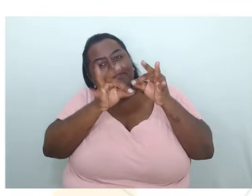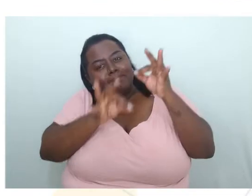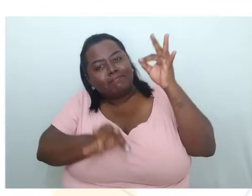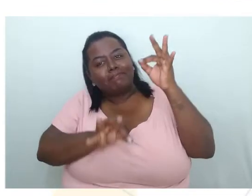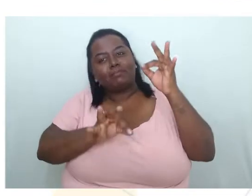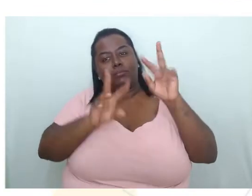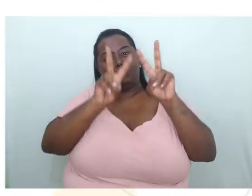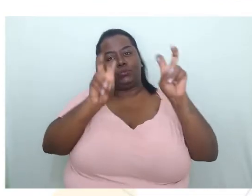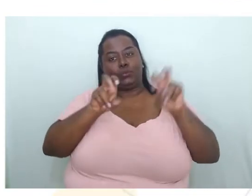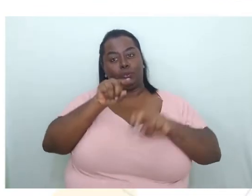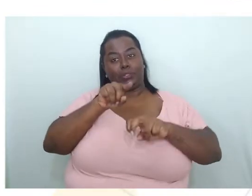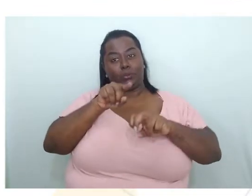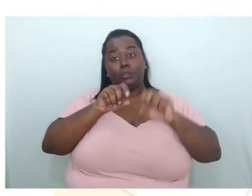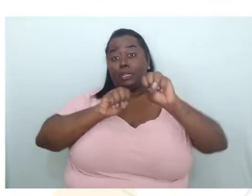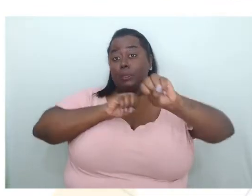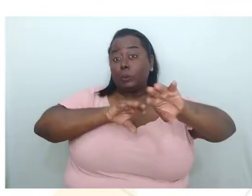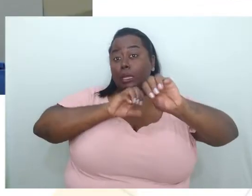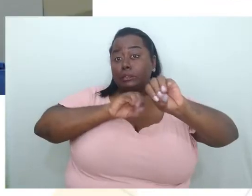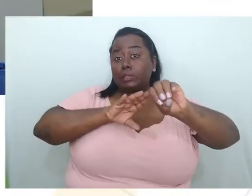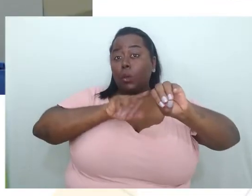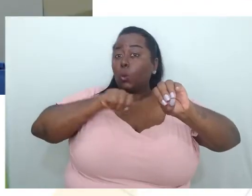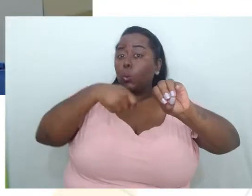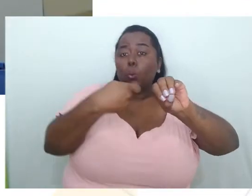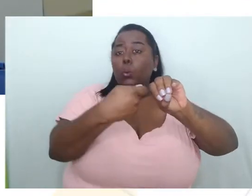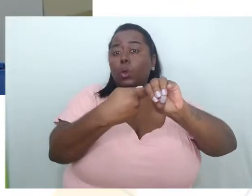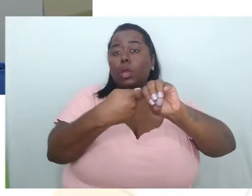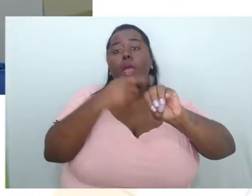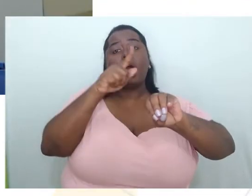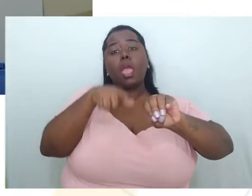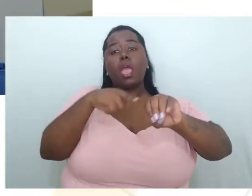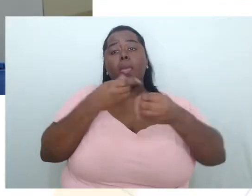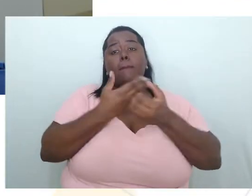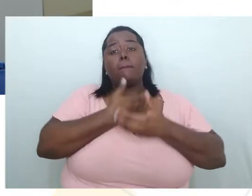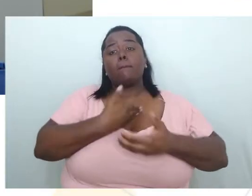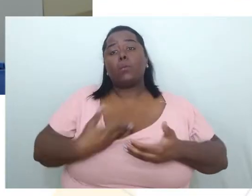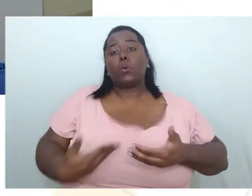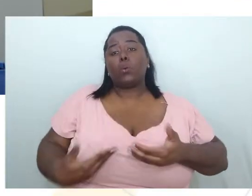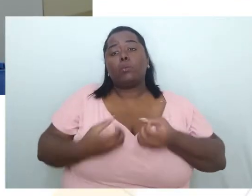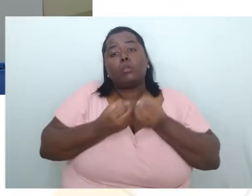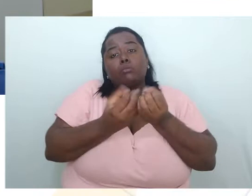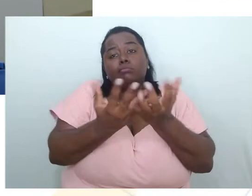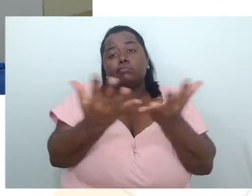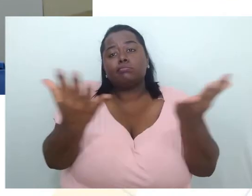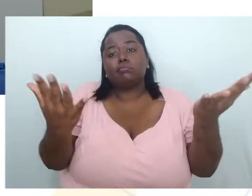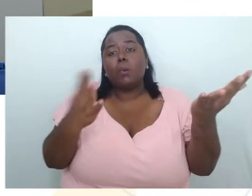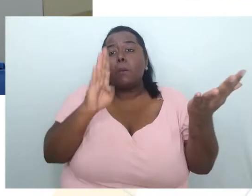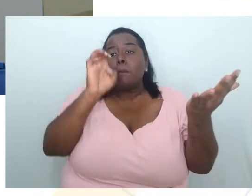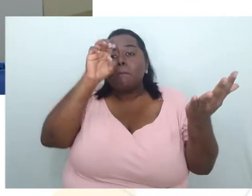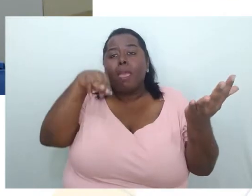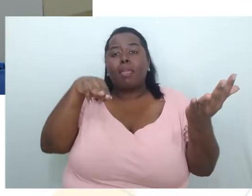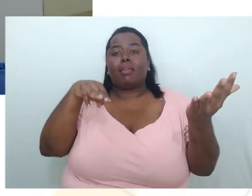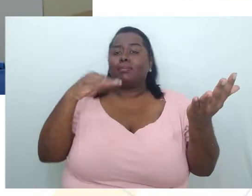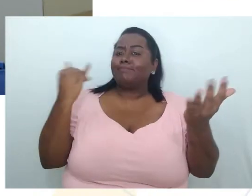public good, did you know, it is a necessary thing that we need to have it,